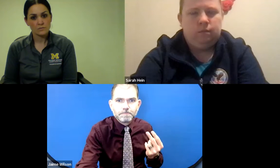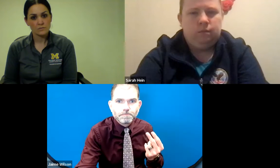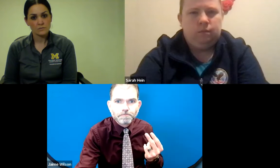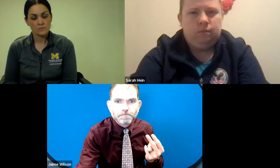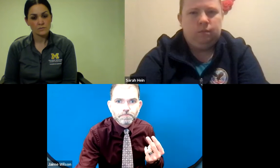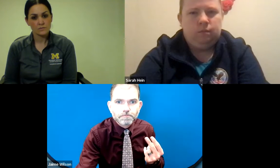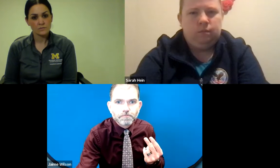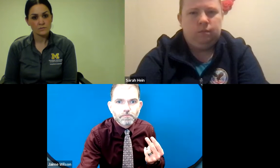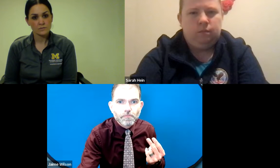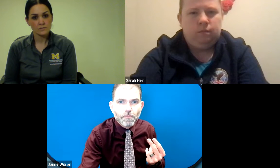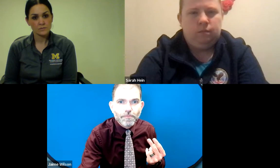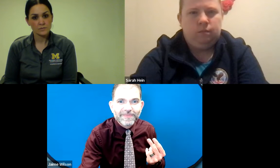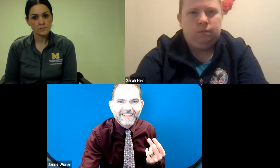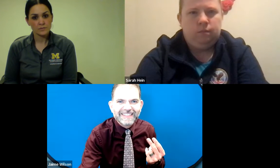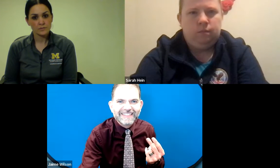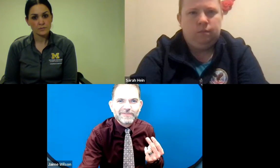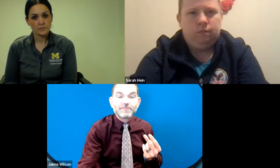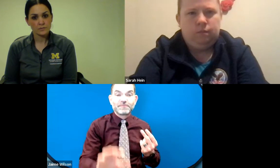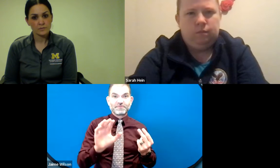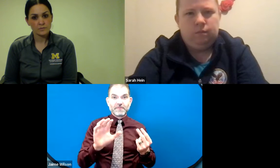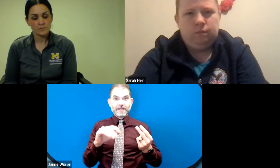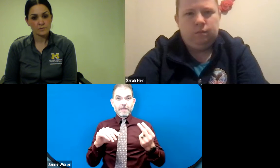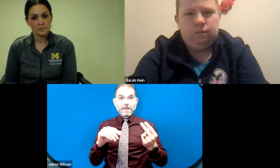ASL Interpreter: if there's a couple 1 s.